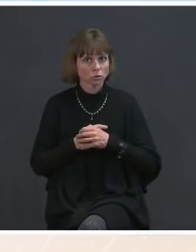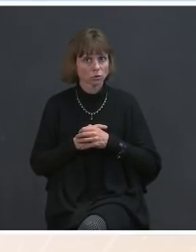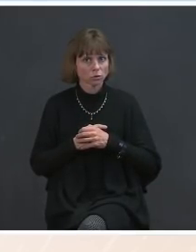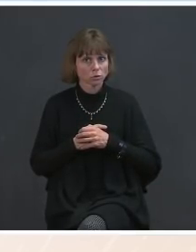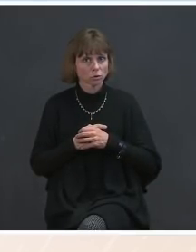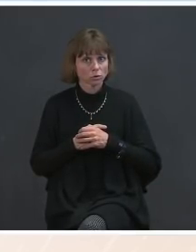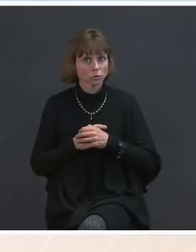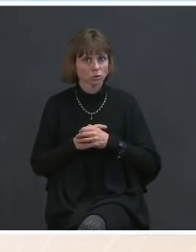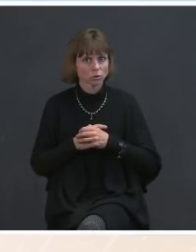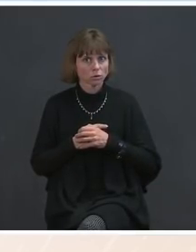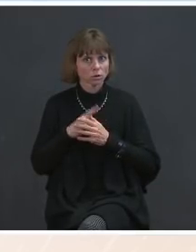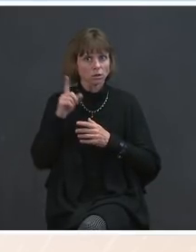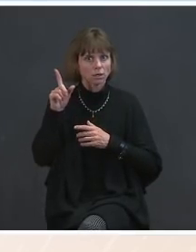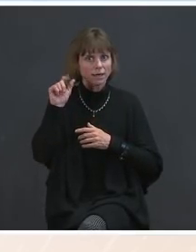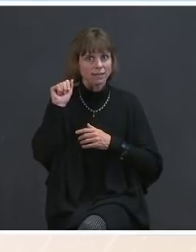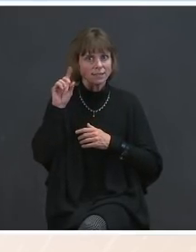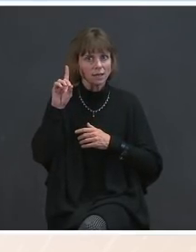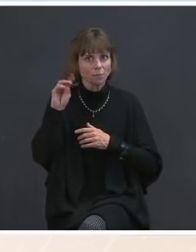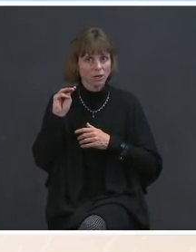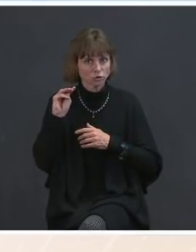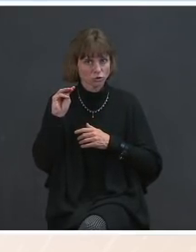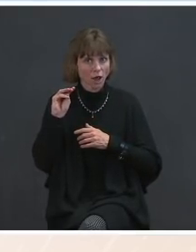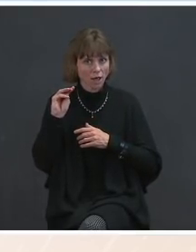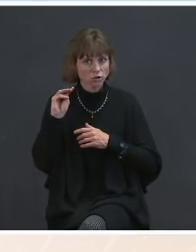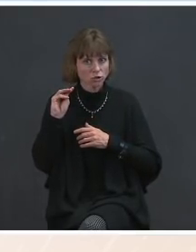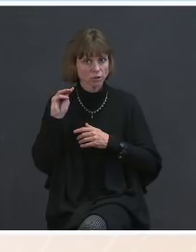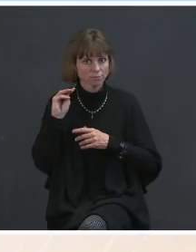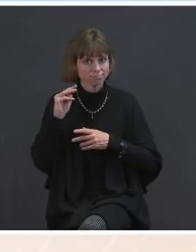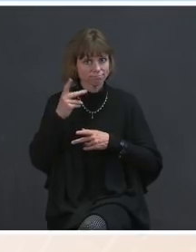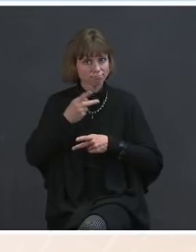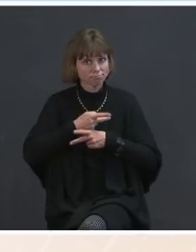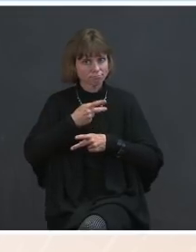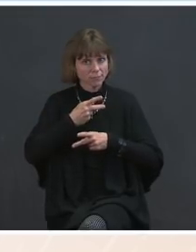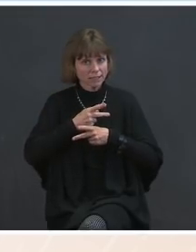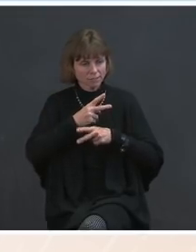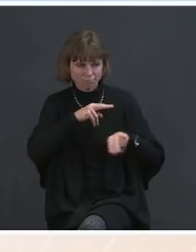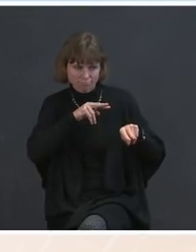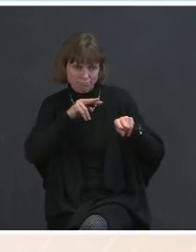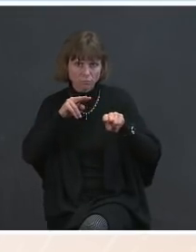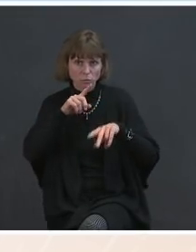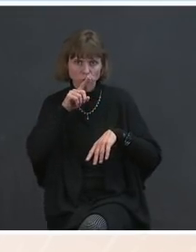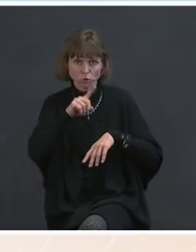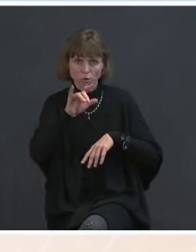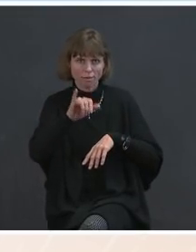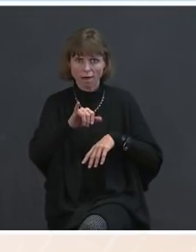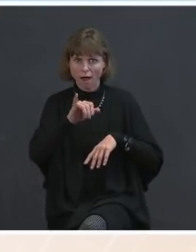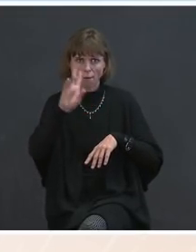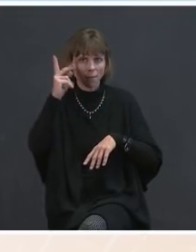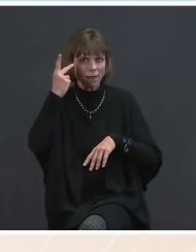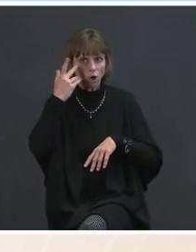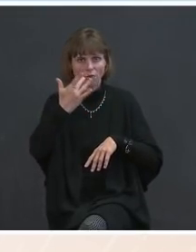to make sure that political favoritism is not tainted -- is not tainting access to vaccines for New Yorkers?